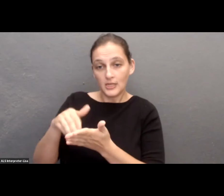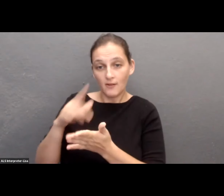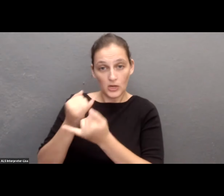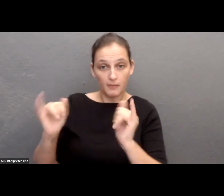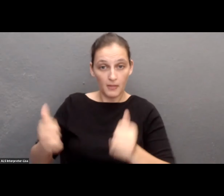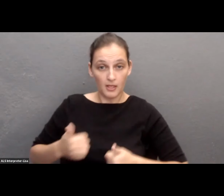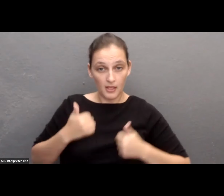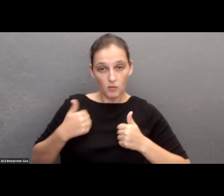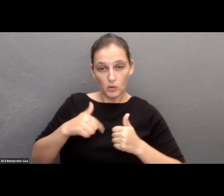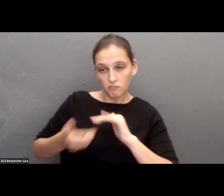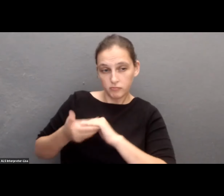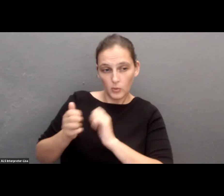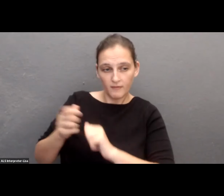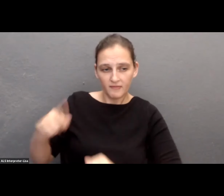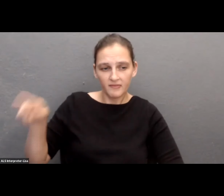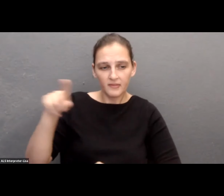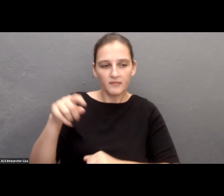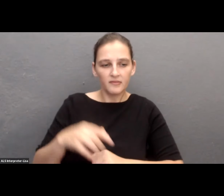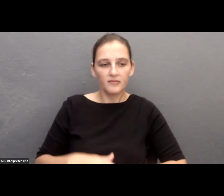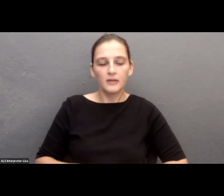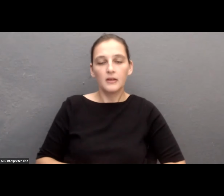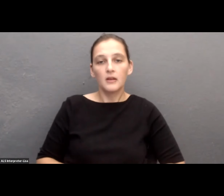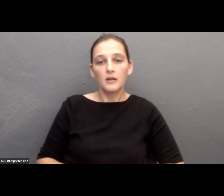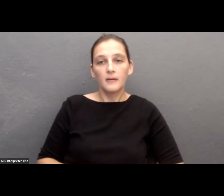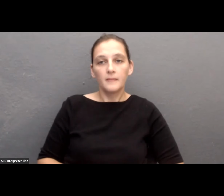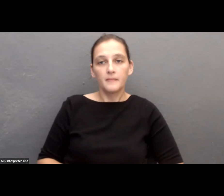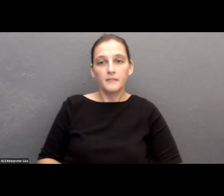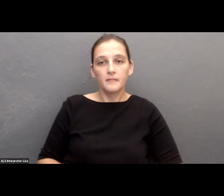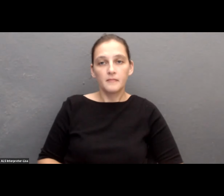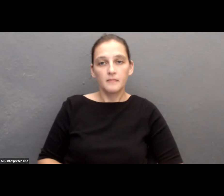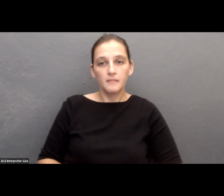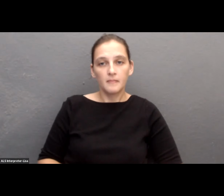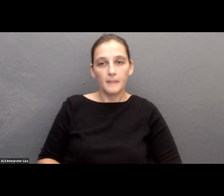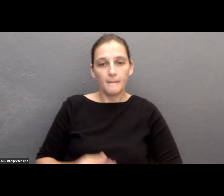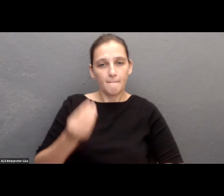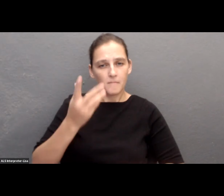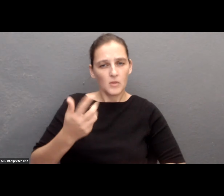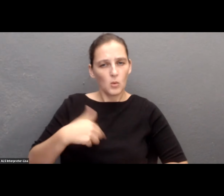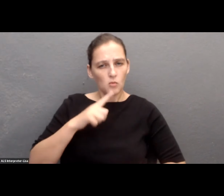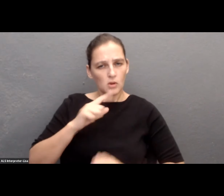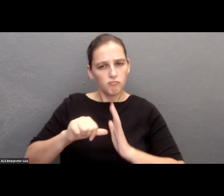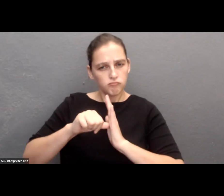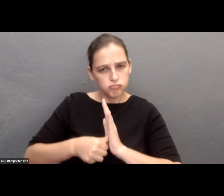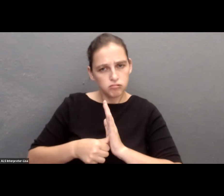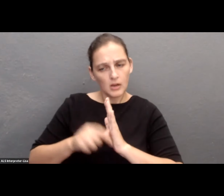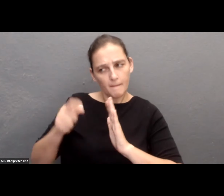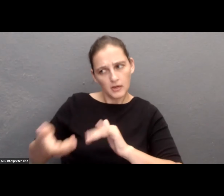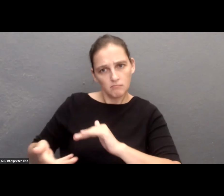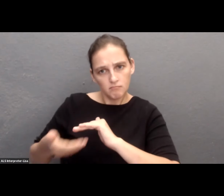We really try to emphasize, we need a collaboration and partnership with disability advocates